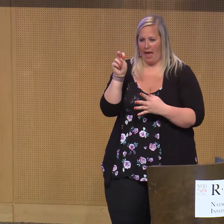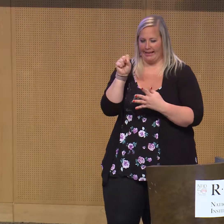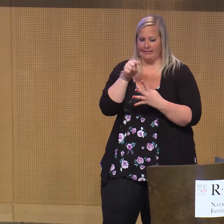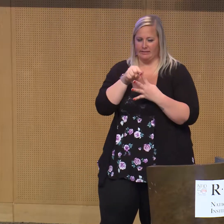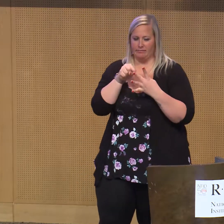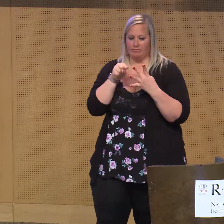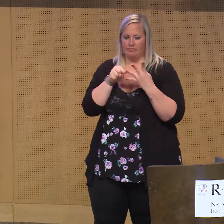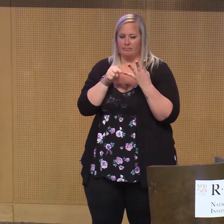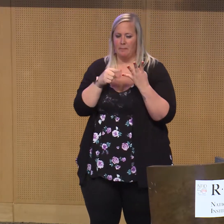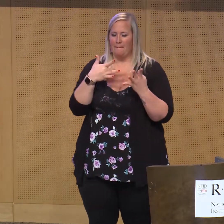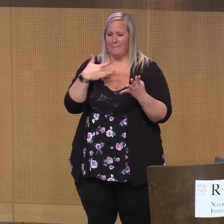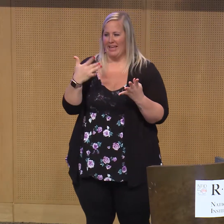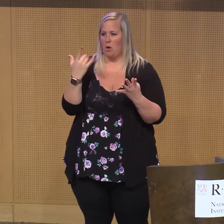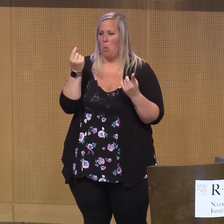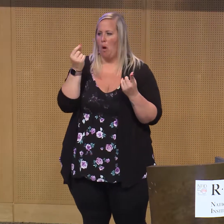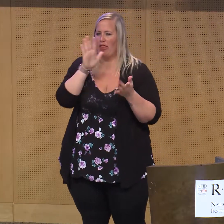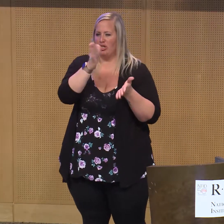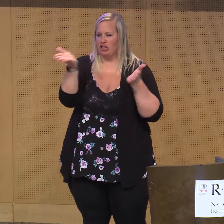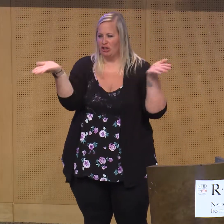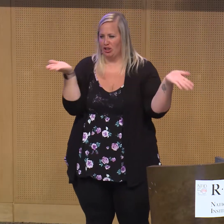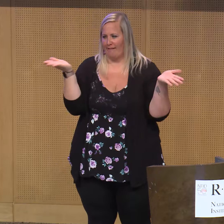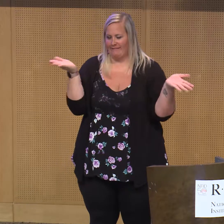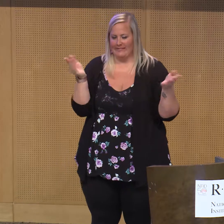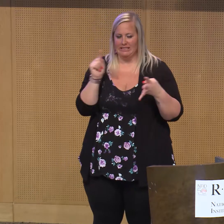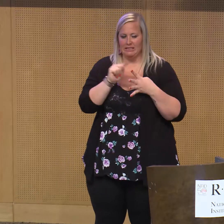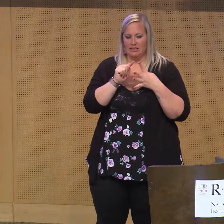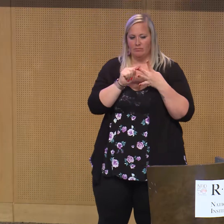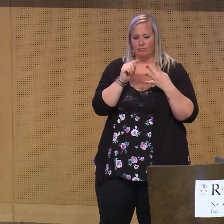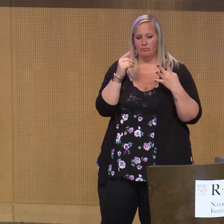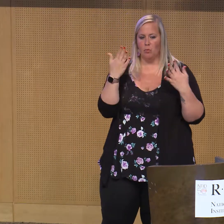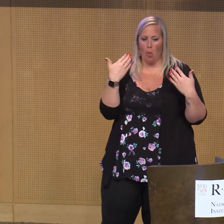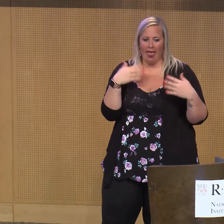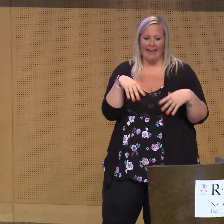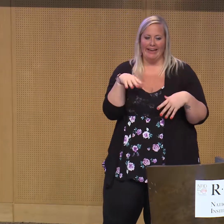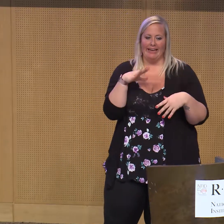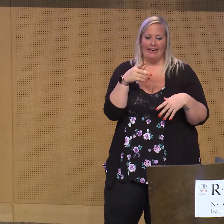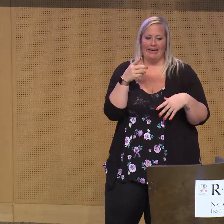You'll see 4 buttons at the top of that website, and those are the services that they provide: